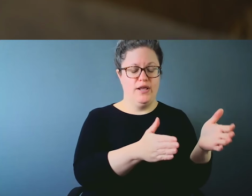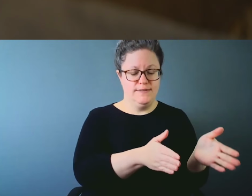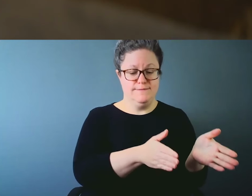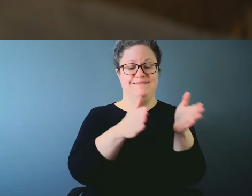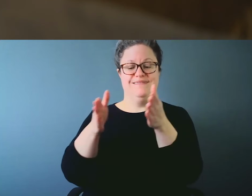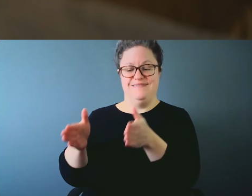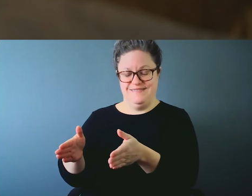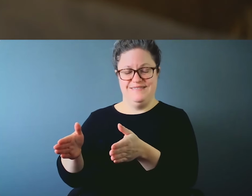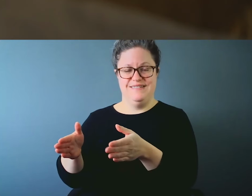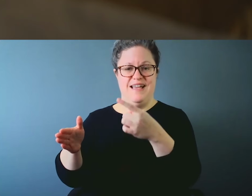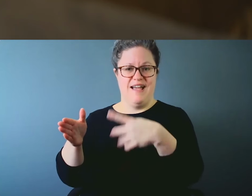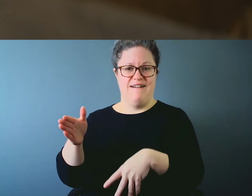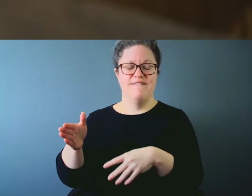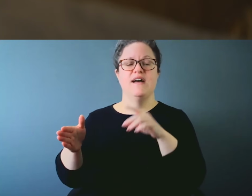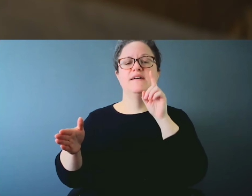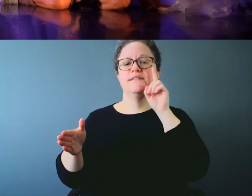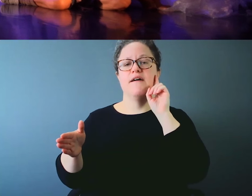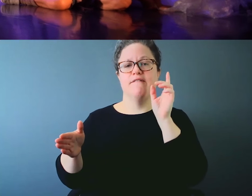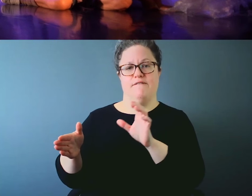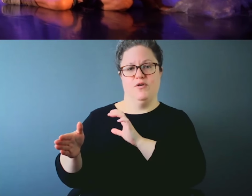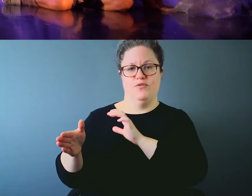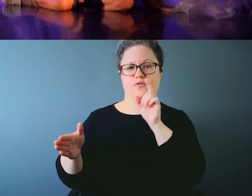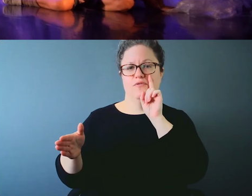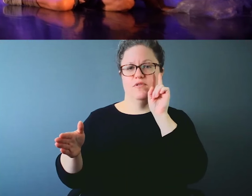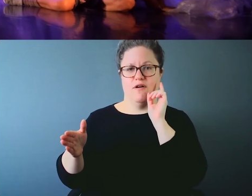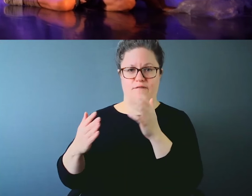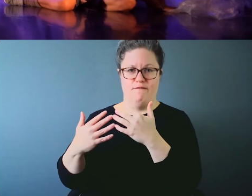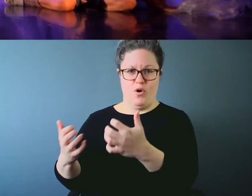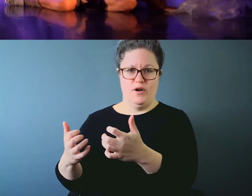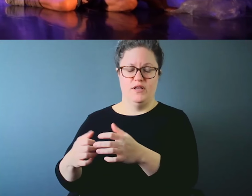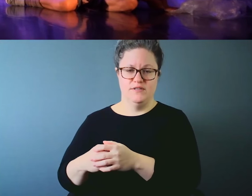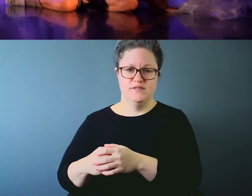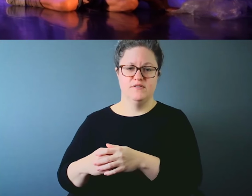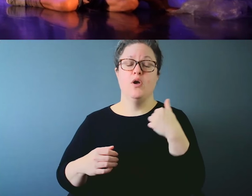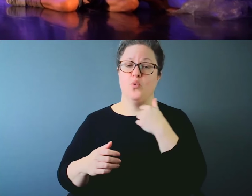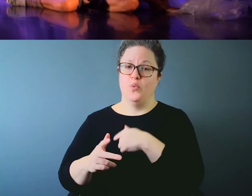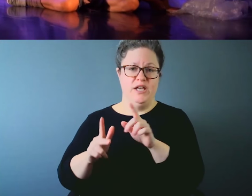second half with the deaf character and the deaf audiences. And then we went into production.